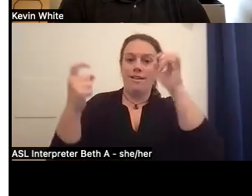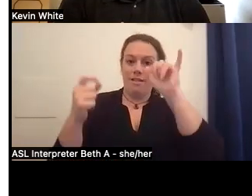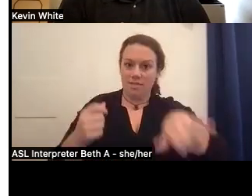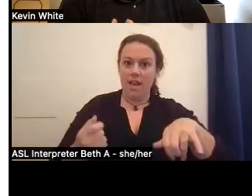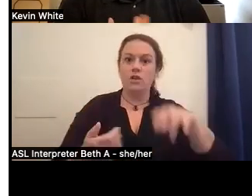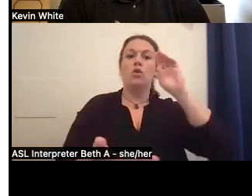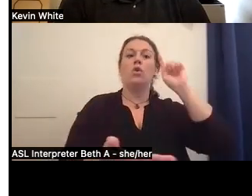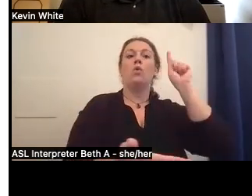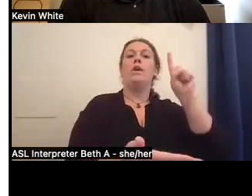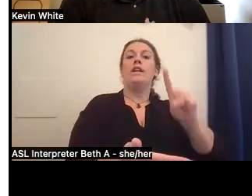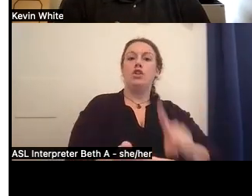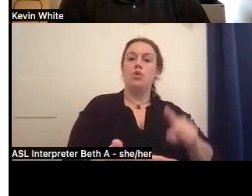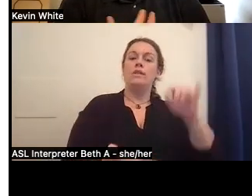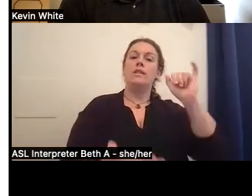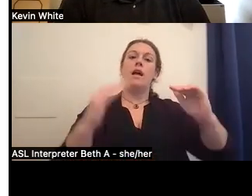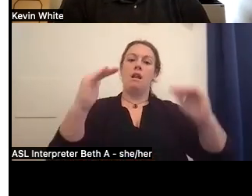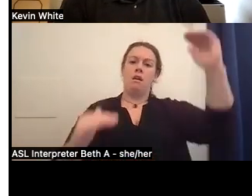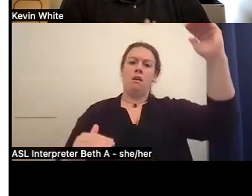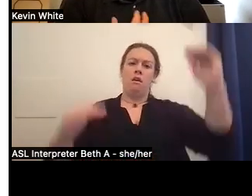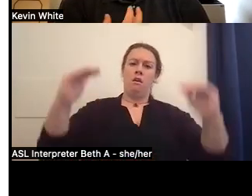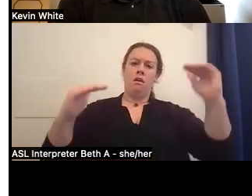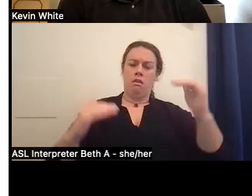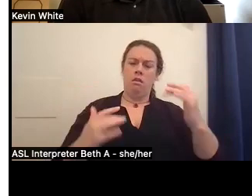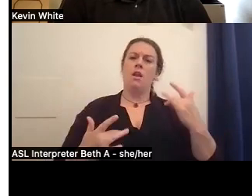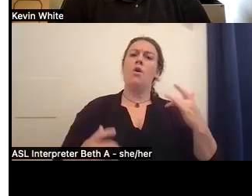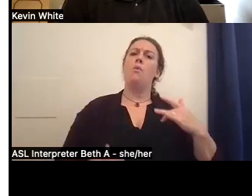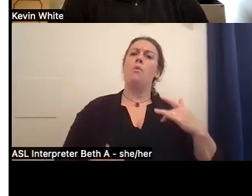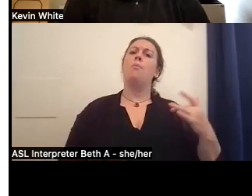unbalance people felt within themselves and within the community and how they were living